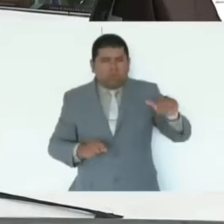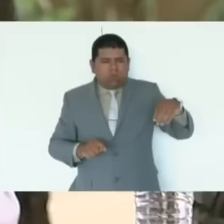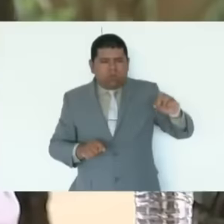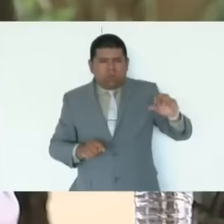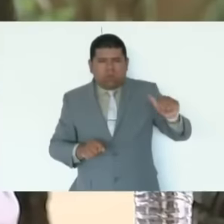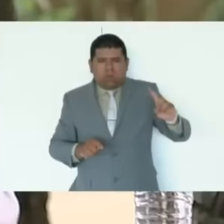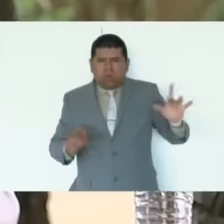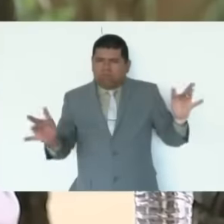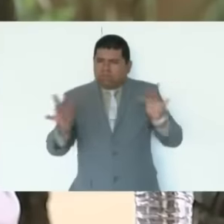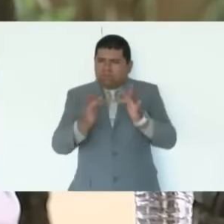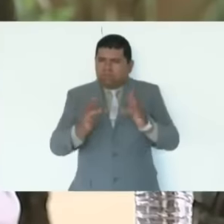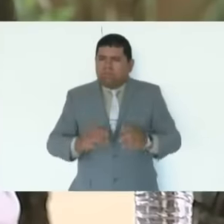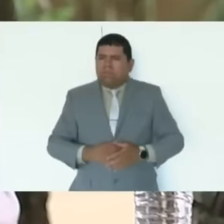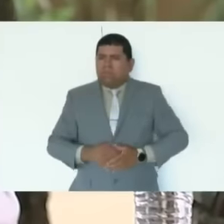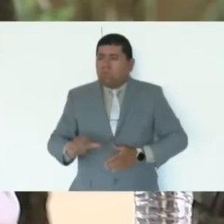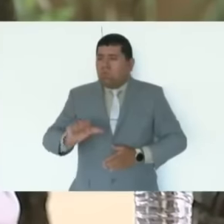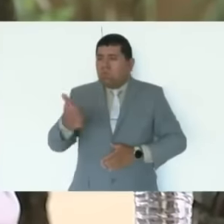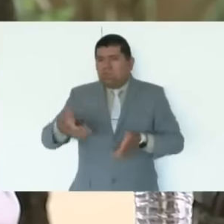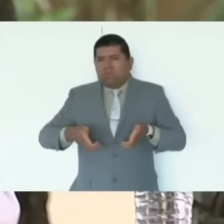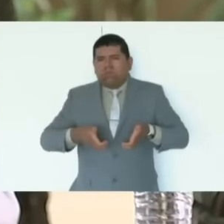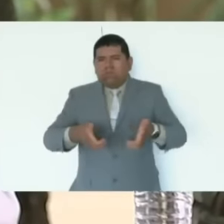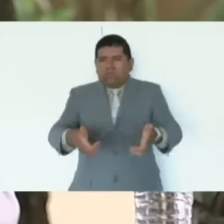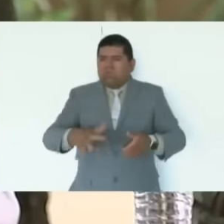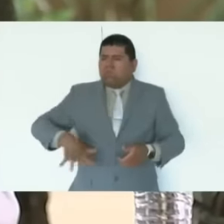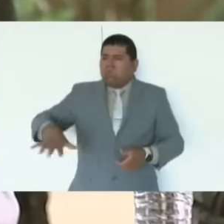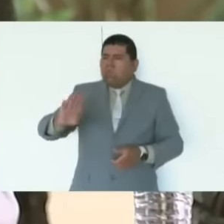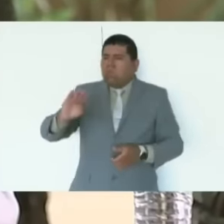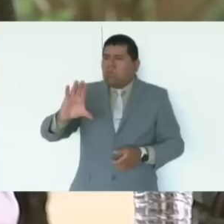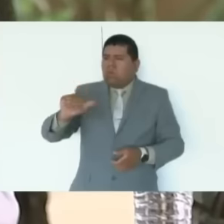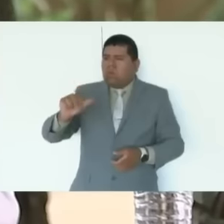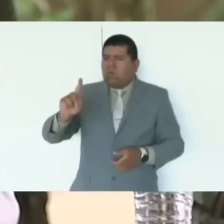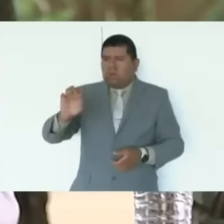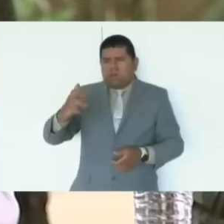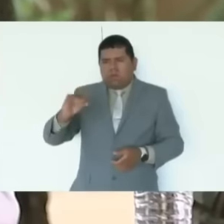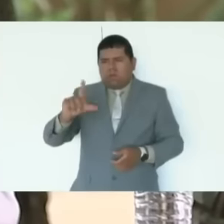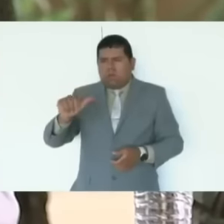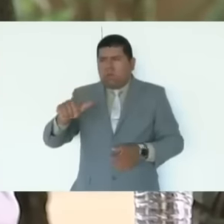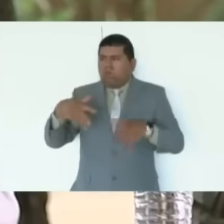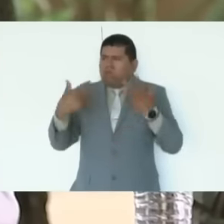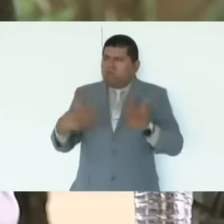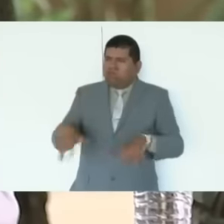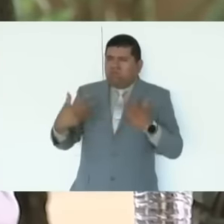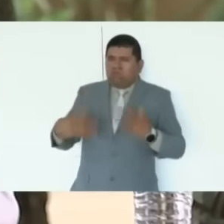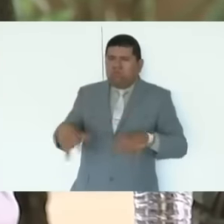delivered is the access to Boca de Chila, which is a work that will bring a high economic impact and